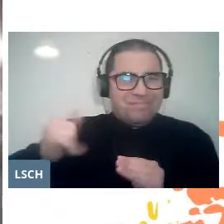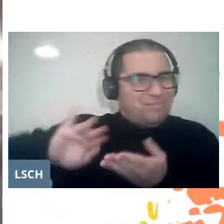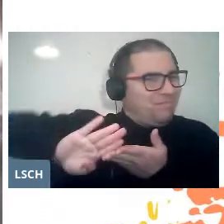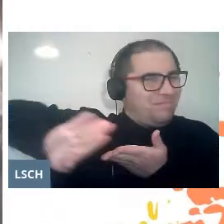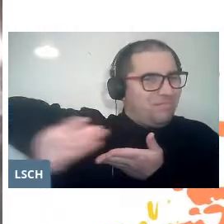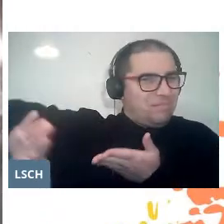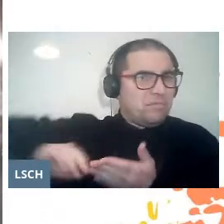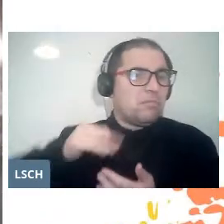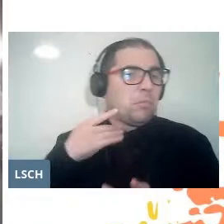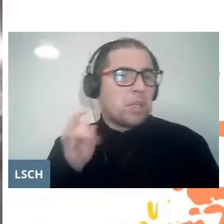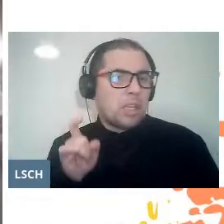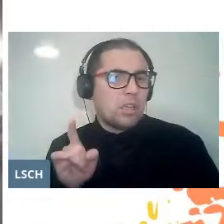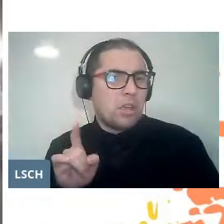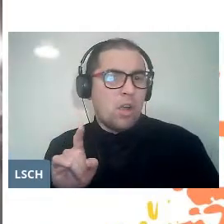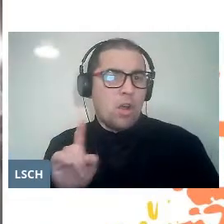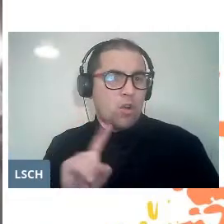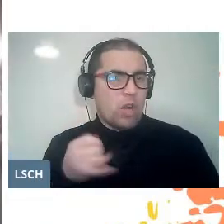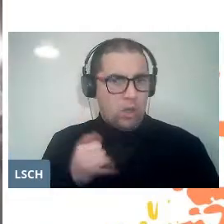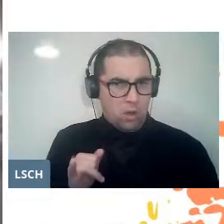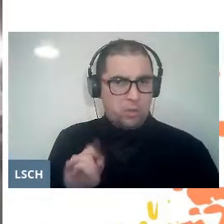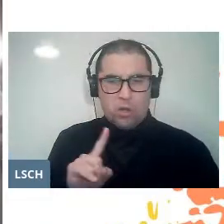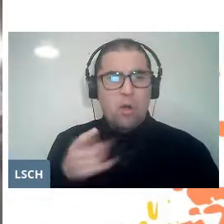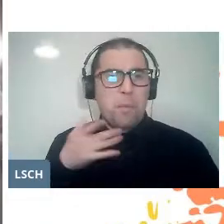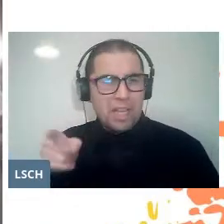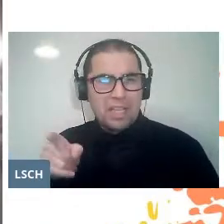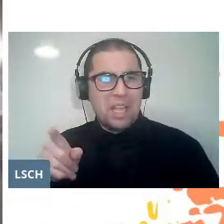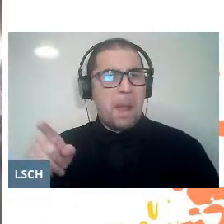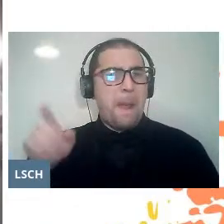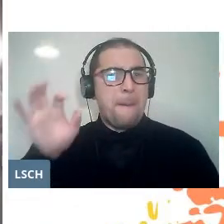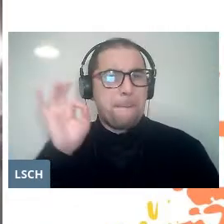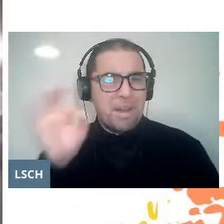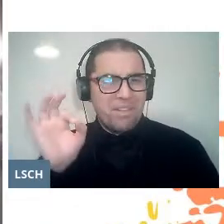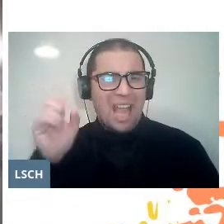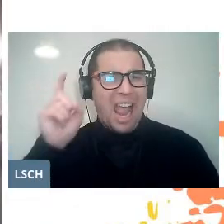not because they do not like it, but because it is very complex to interpret it,